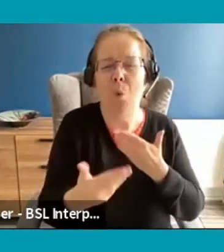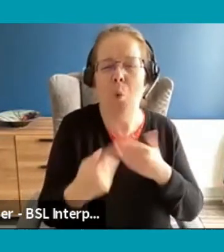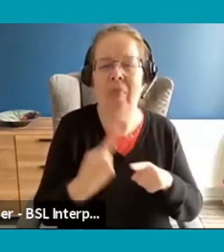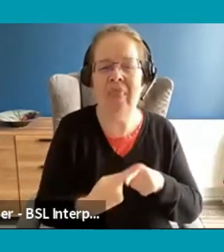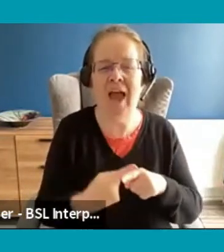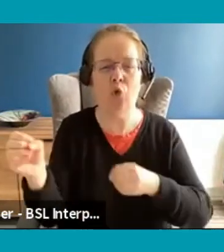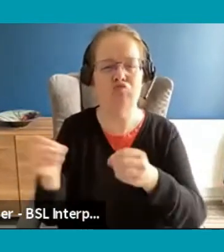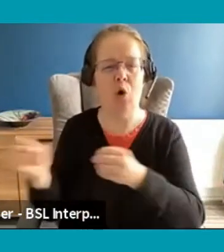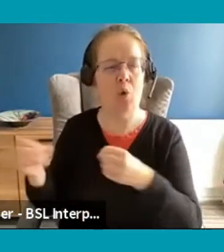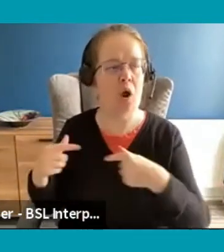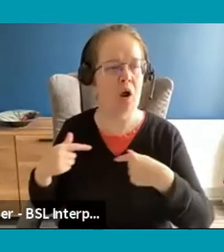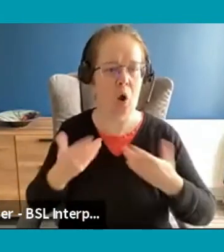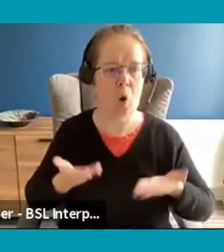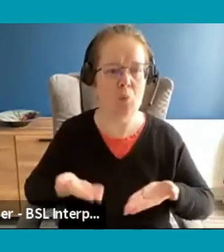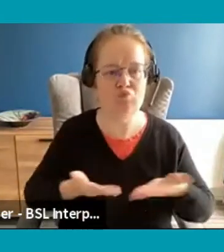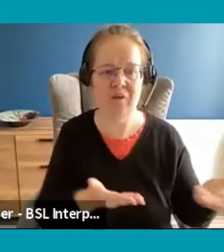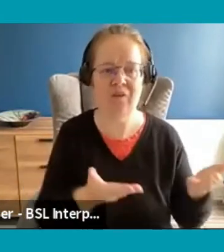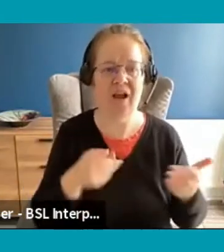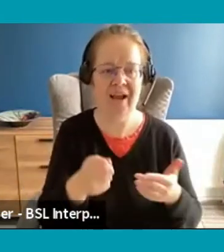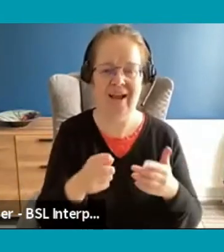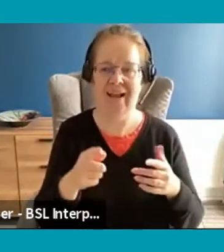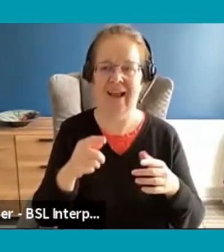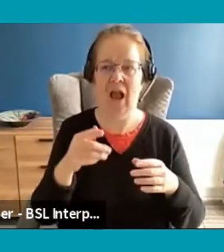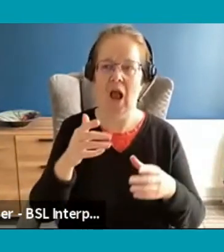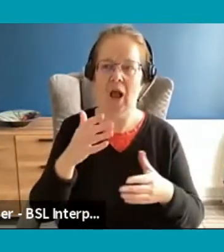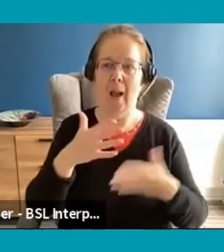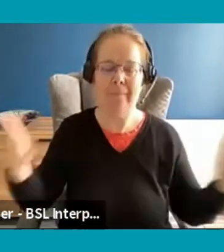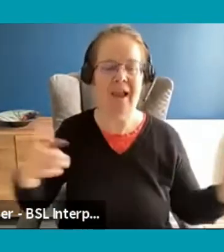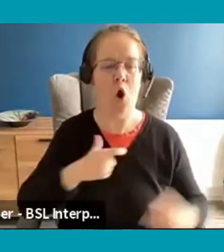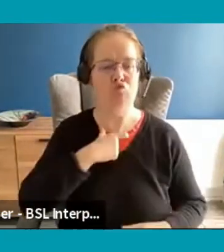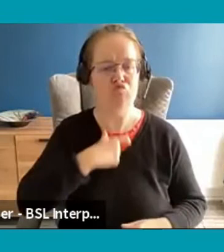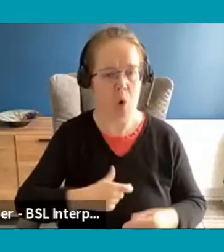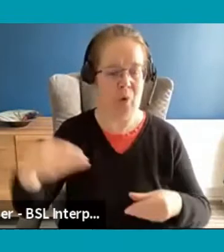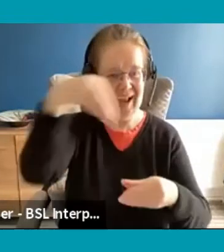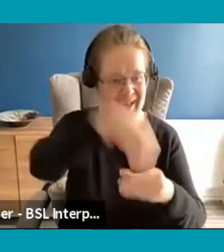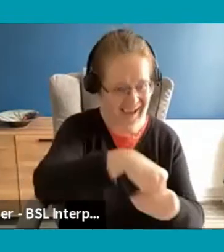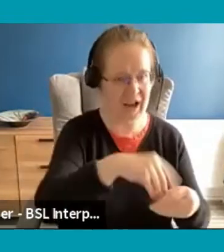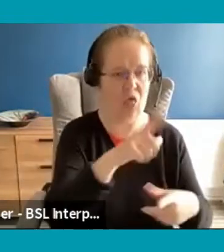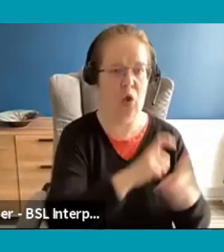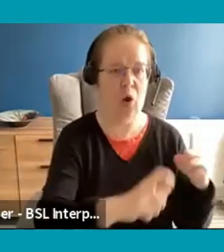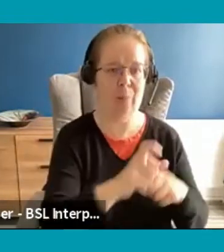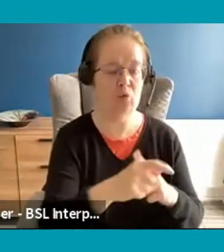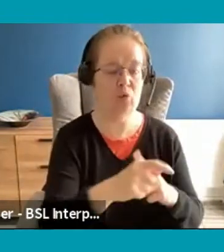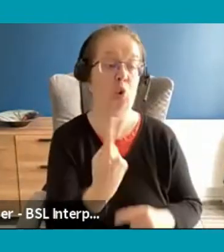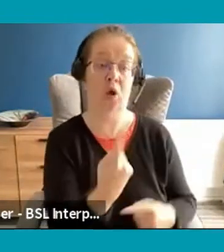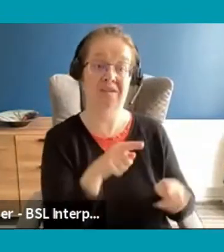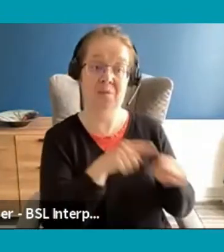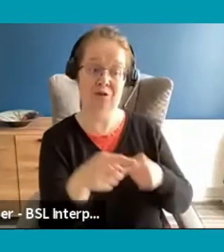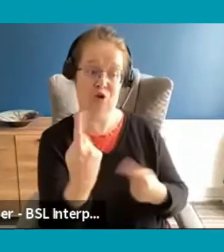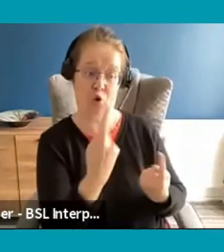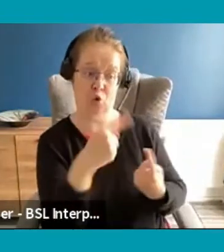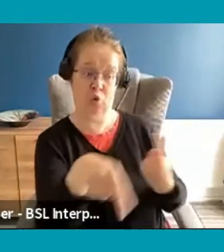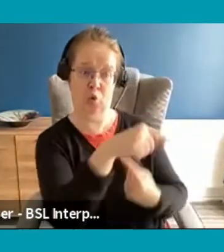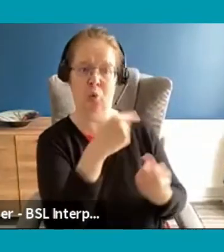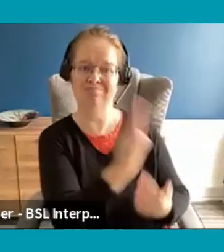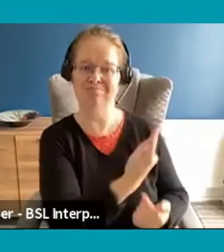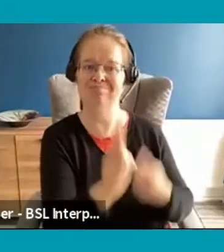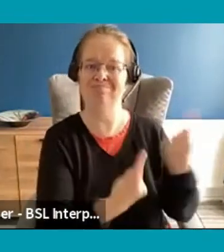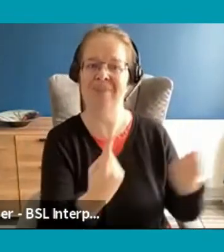a play a bigger role in the community, particularly for those people had that have disabilities. So we're trying to help out in a